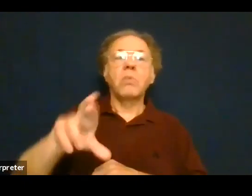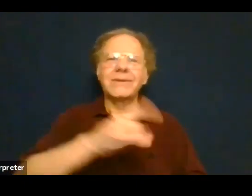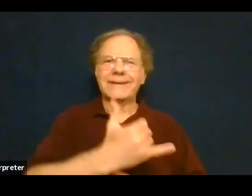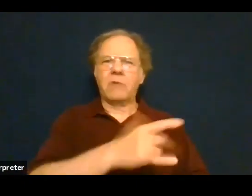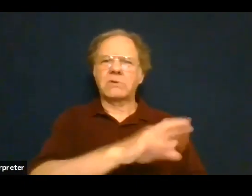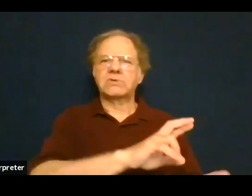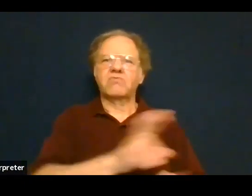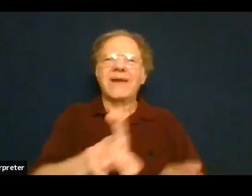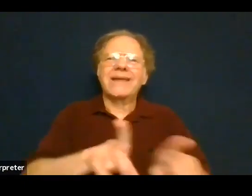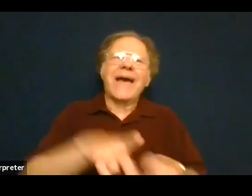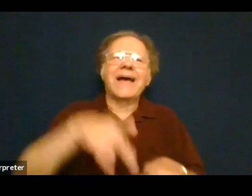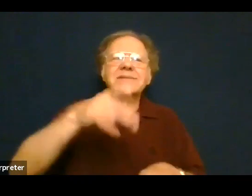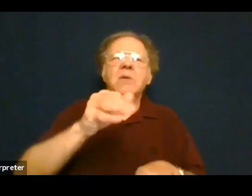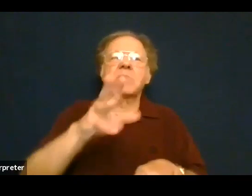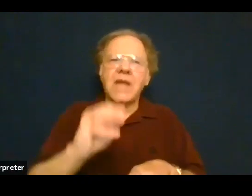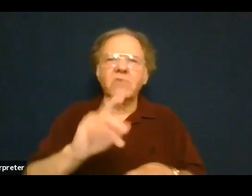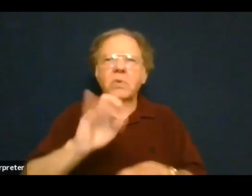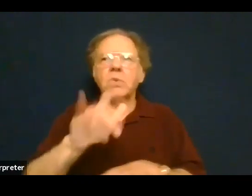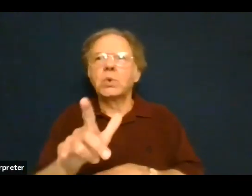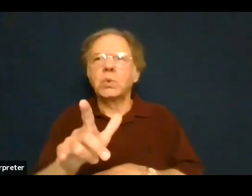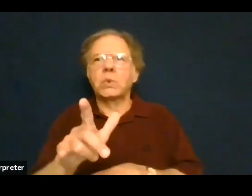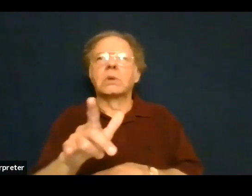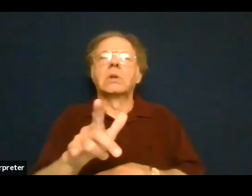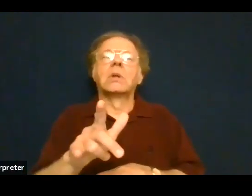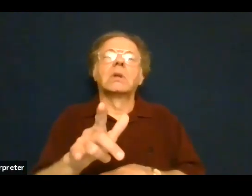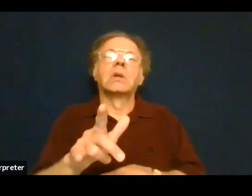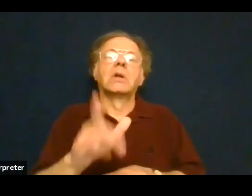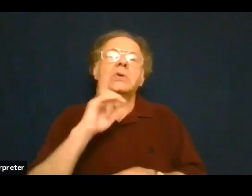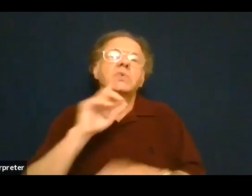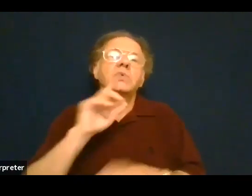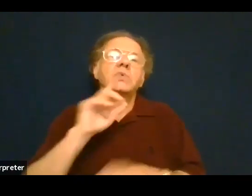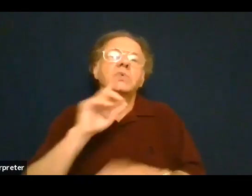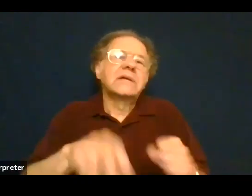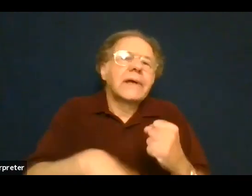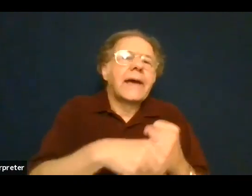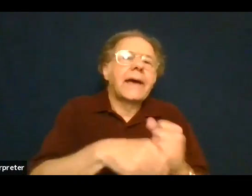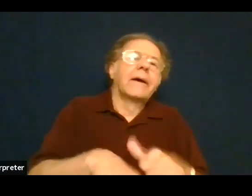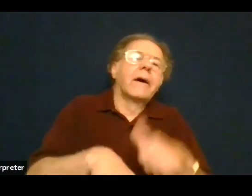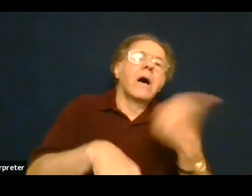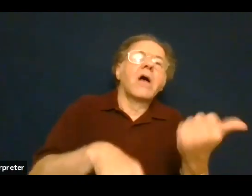to also then potentially add other mutations in the USH2A gene.